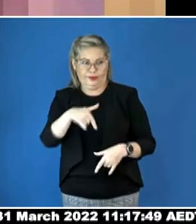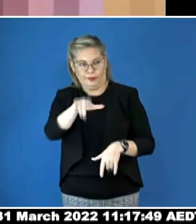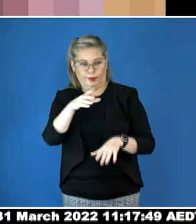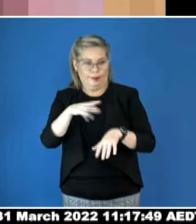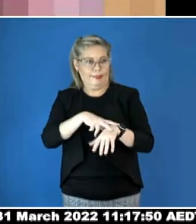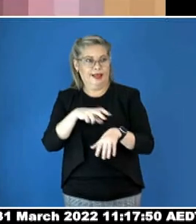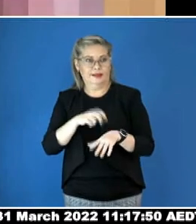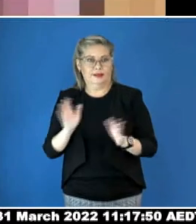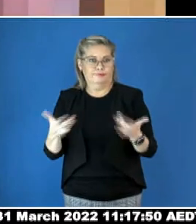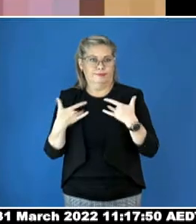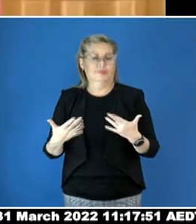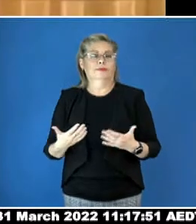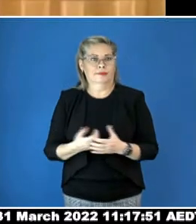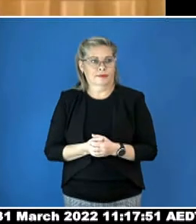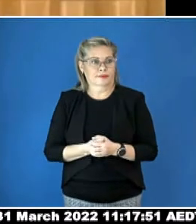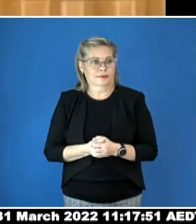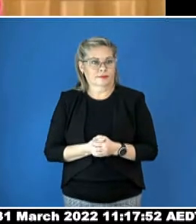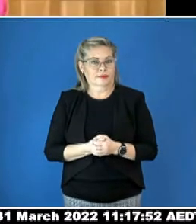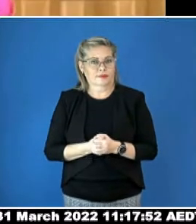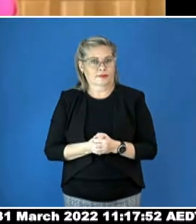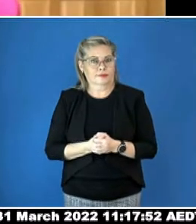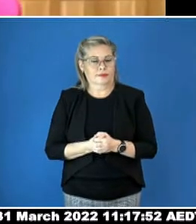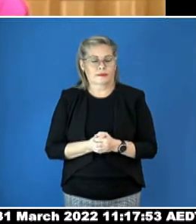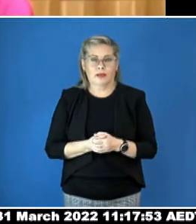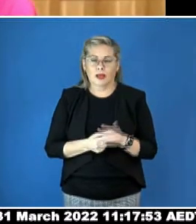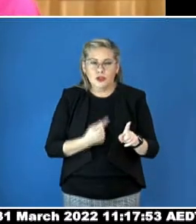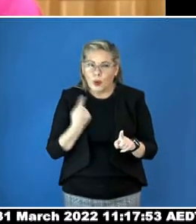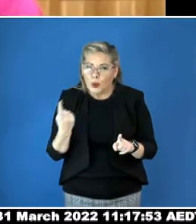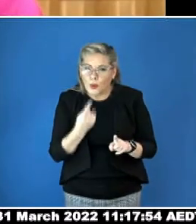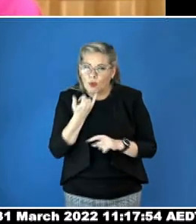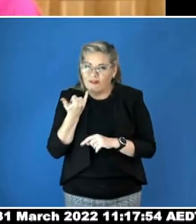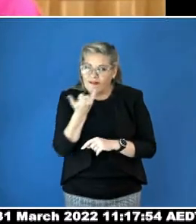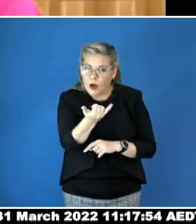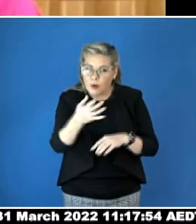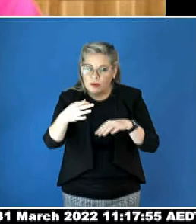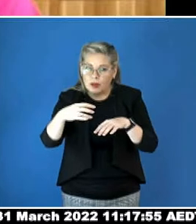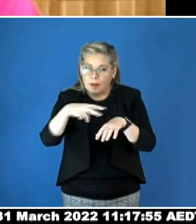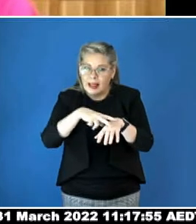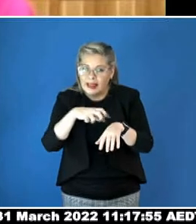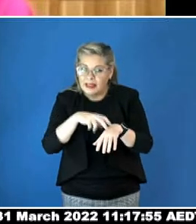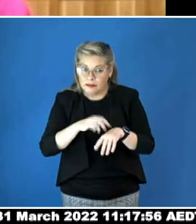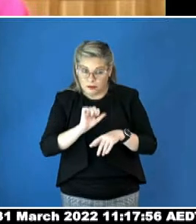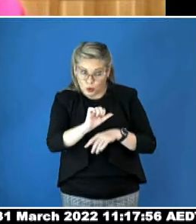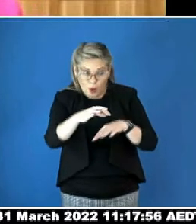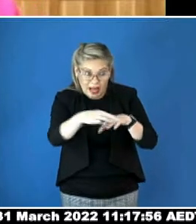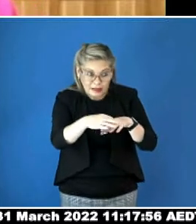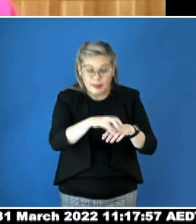So who - so who reported the matter to the police? Was it your husband or someone from the respite centre?